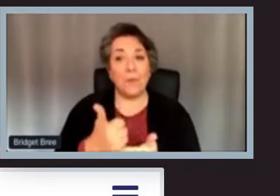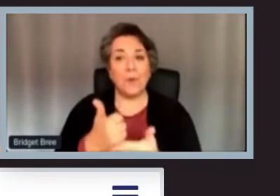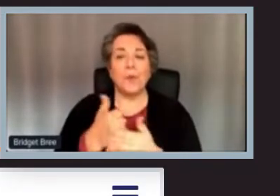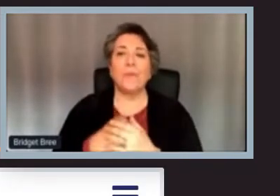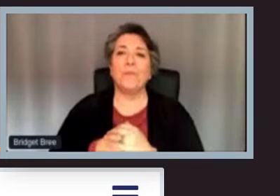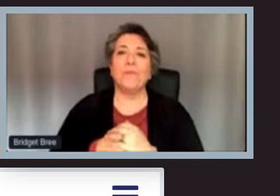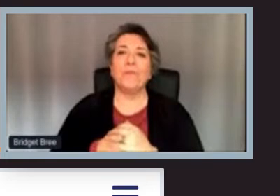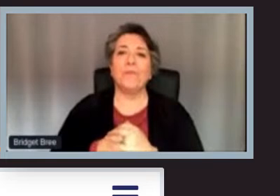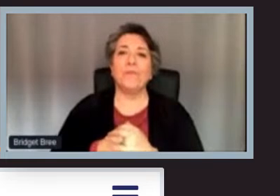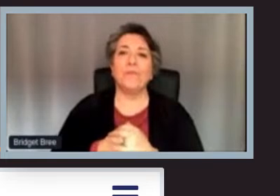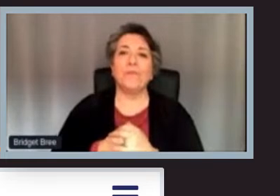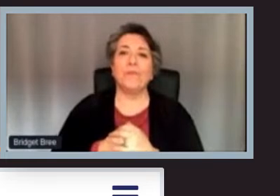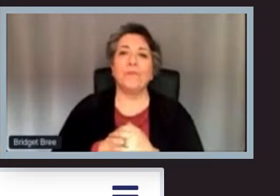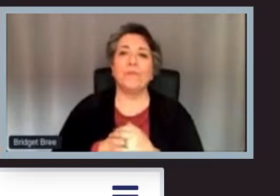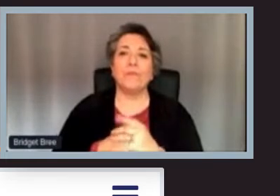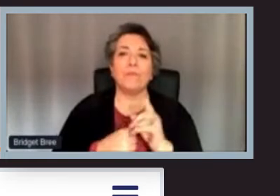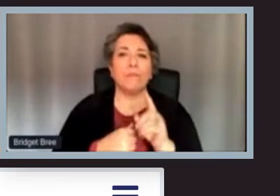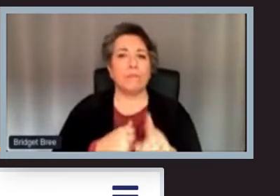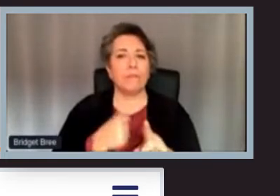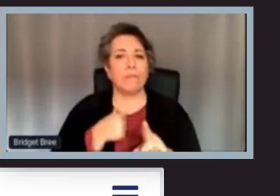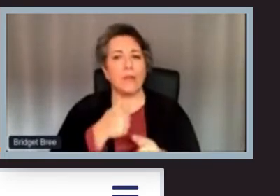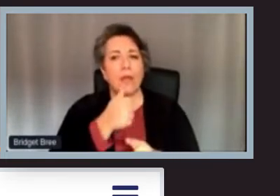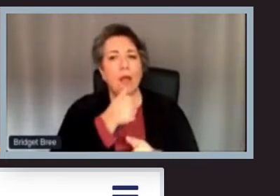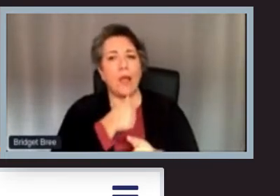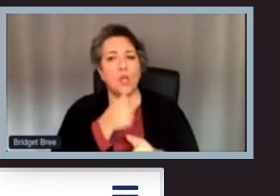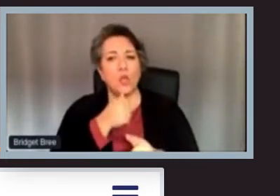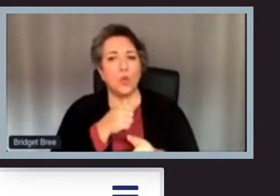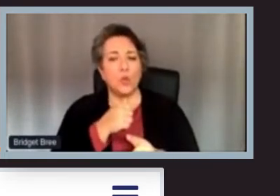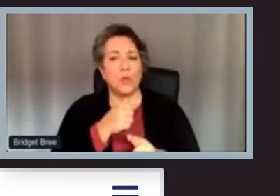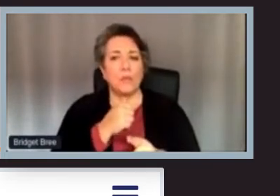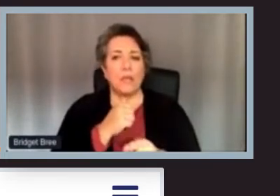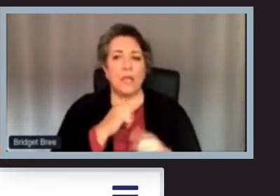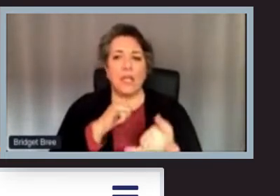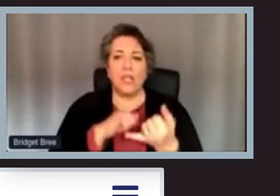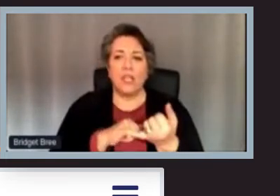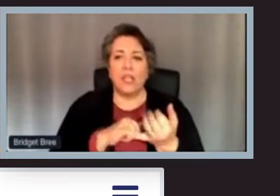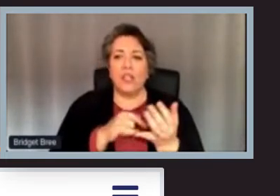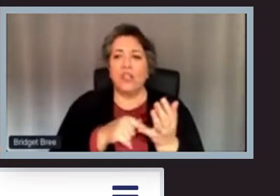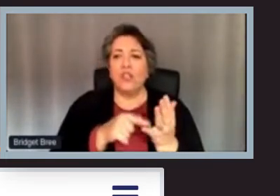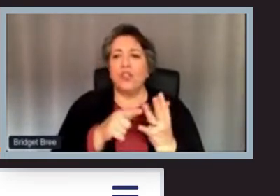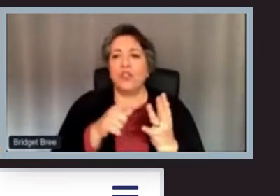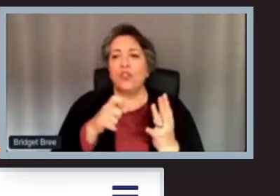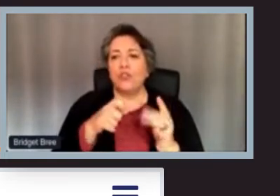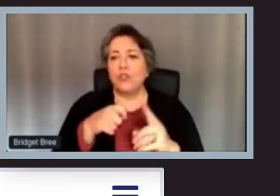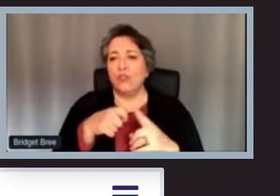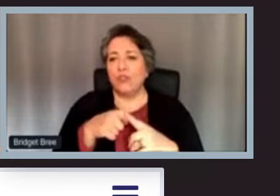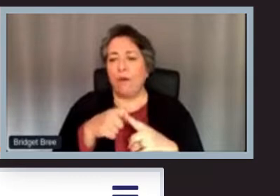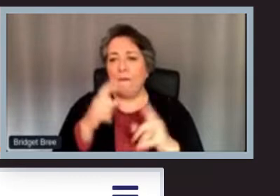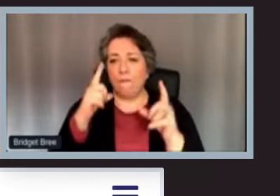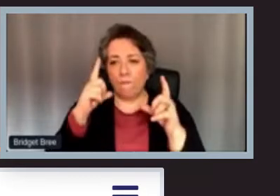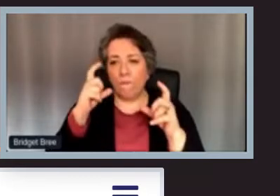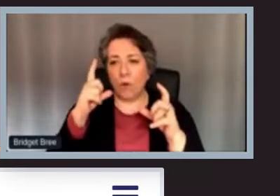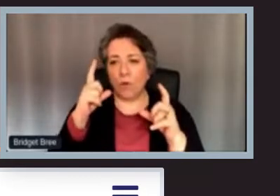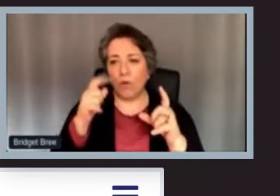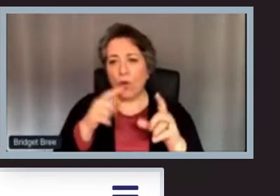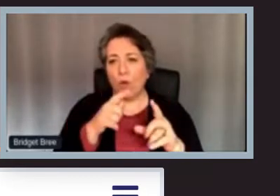I'm often using stock photo services and when I look for more inclusive imagery, I'm not sure about how credible some of the images are.